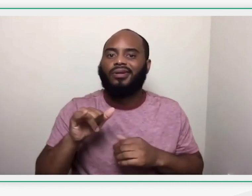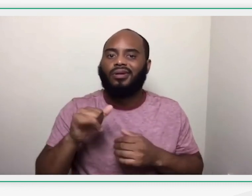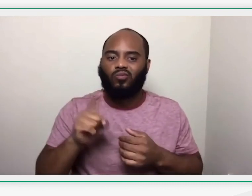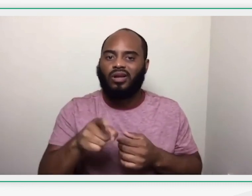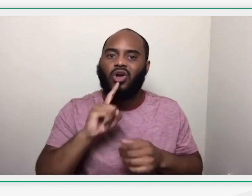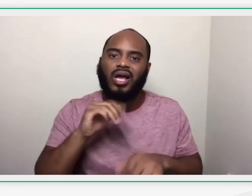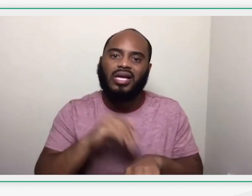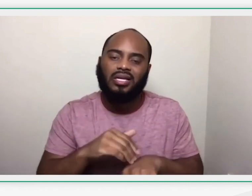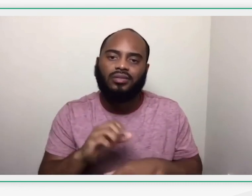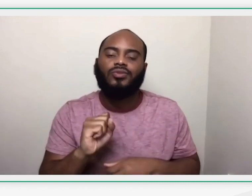You don't want to become stagnant.